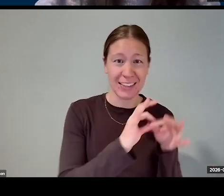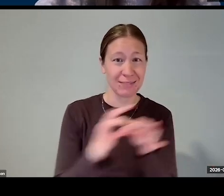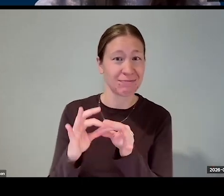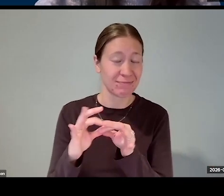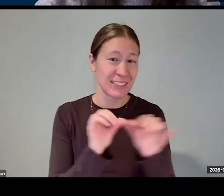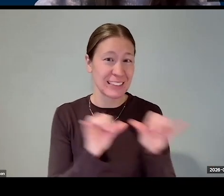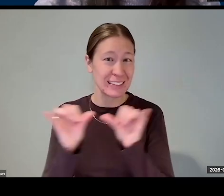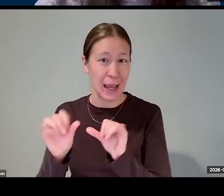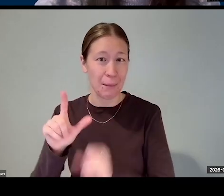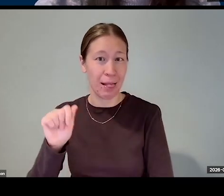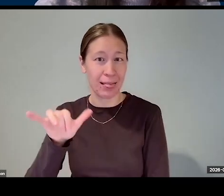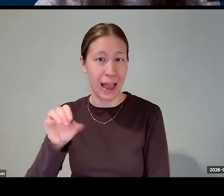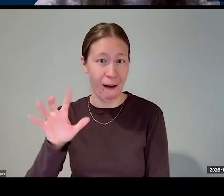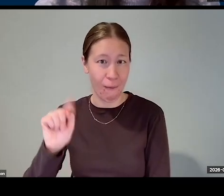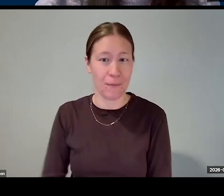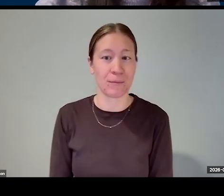If I close out here,